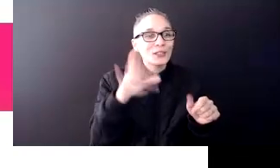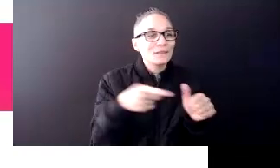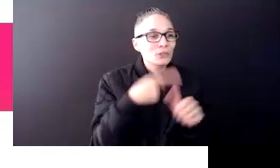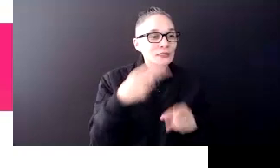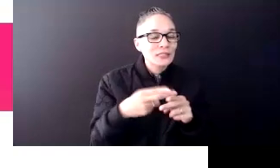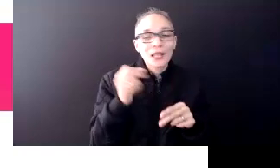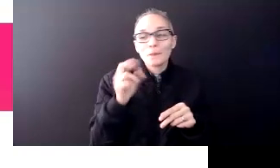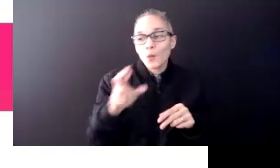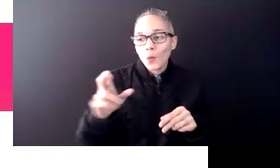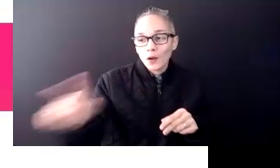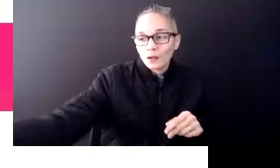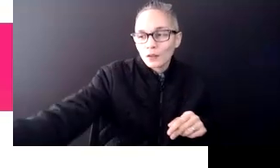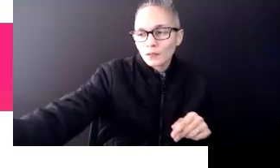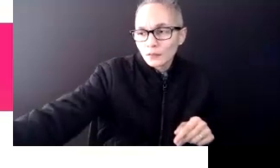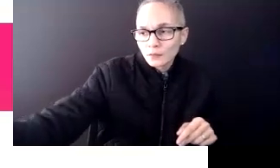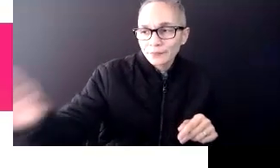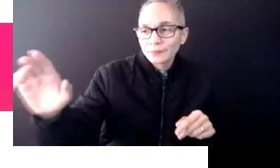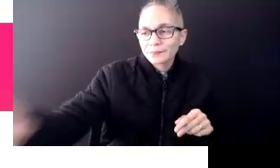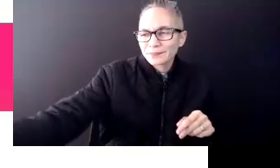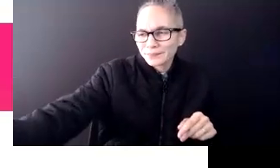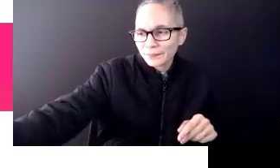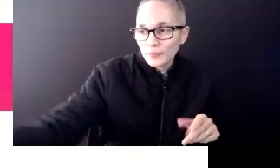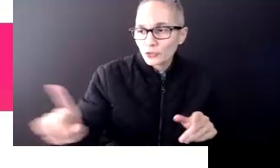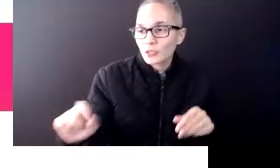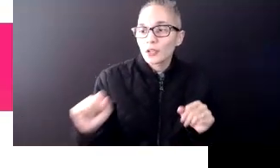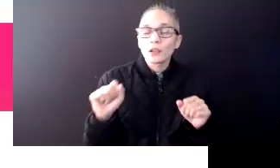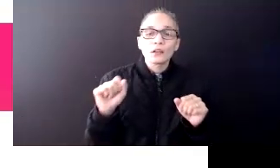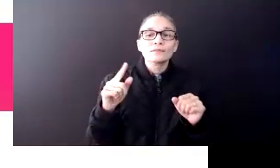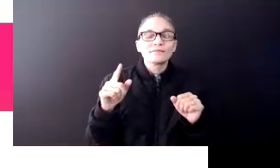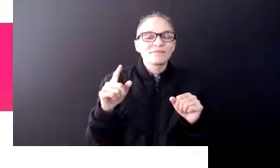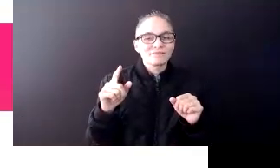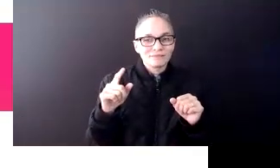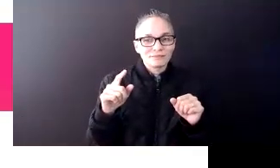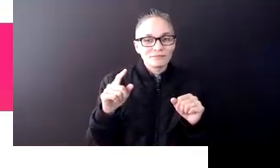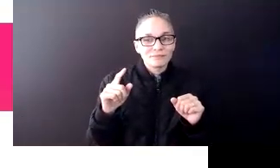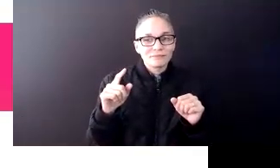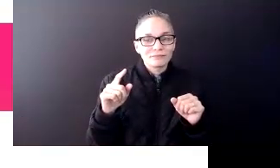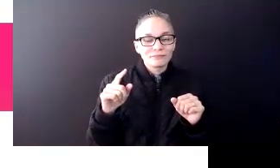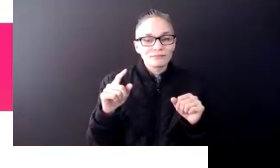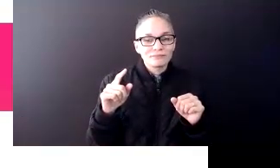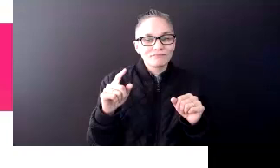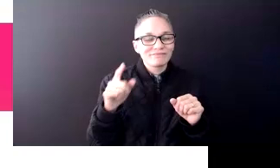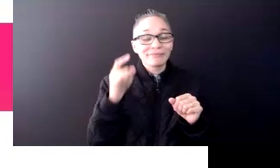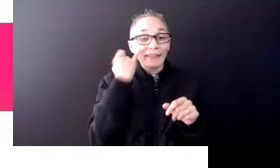or some other, you know, variation of that. Go ahead and edit that.